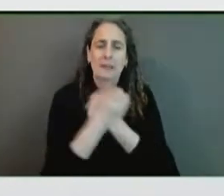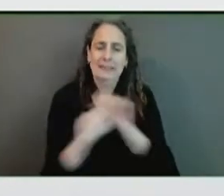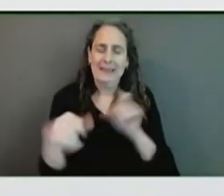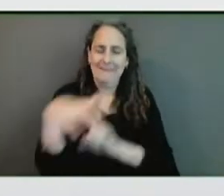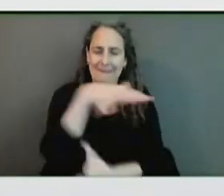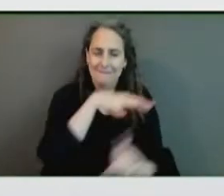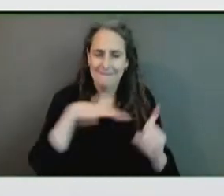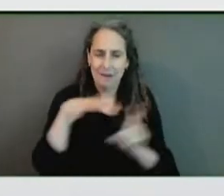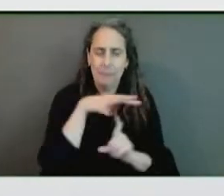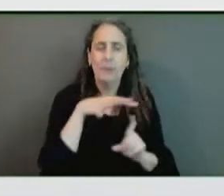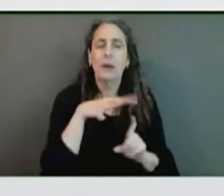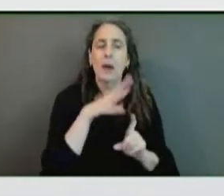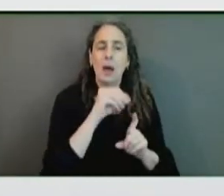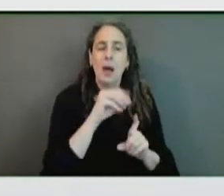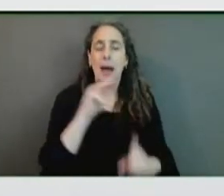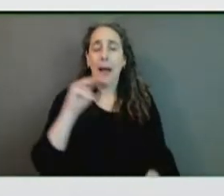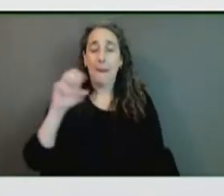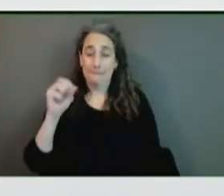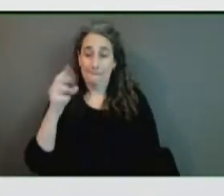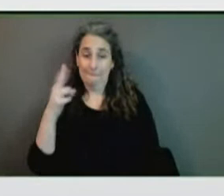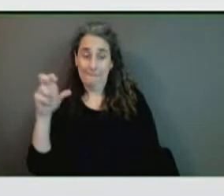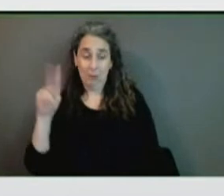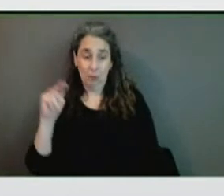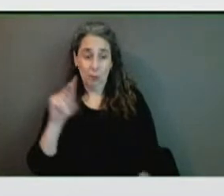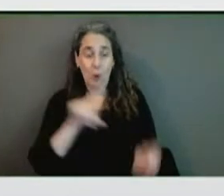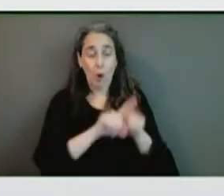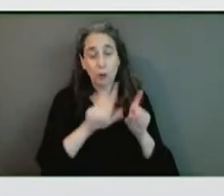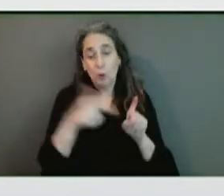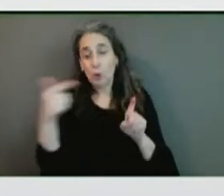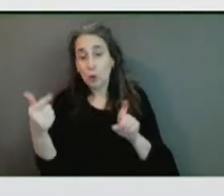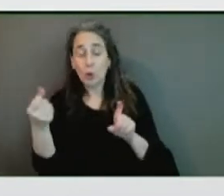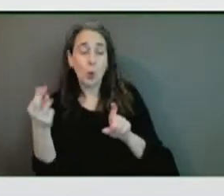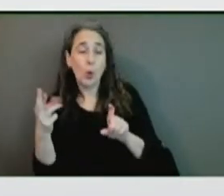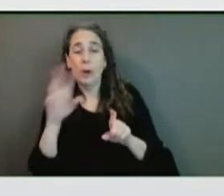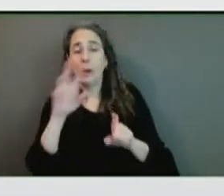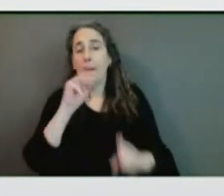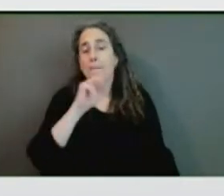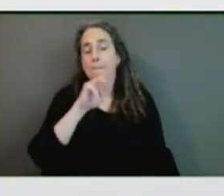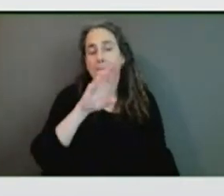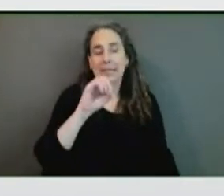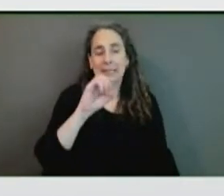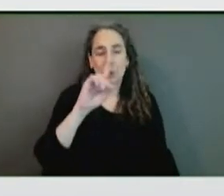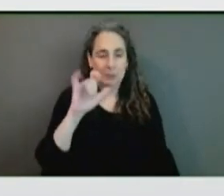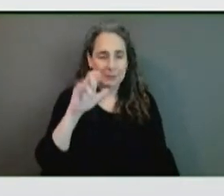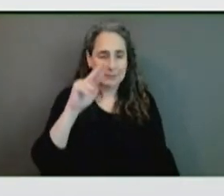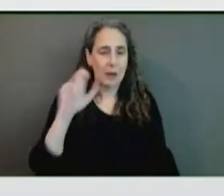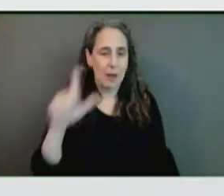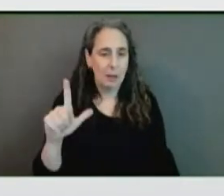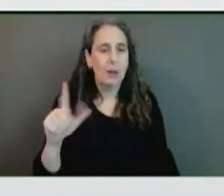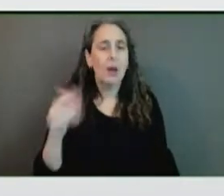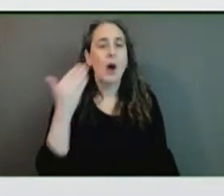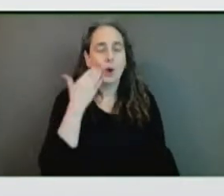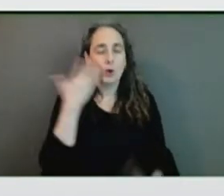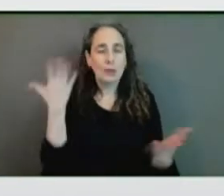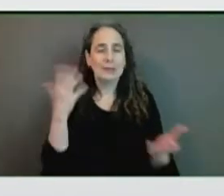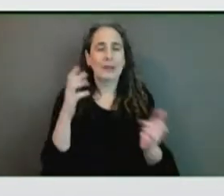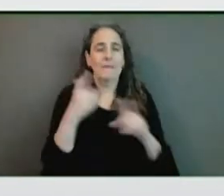our school to help, you know, ensure that there's a safe environment and then the, um Mr Rubin, if we could turn to you